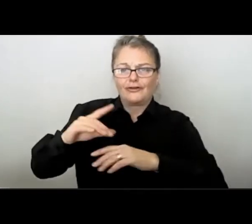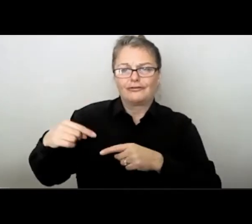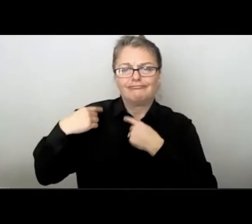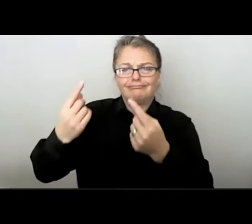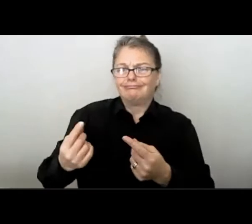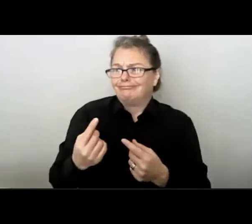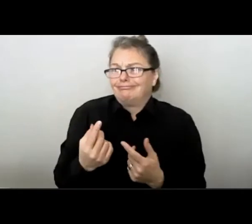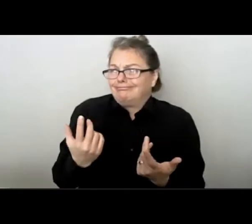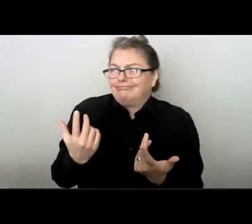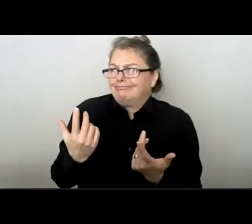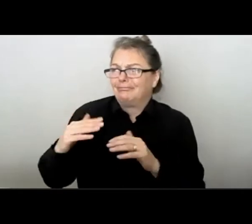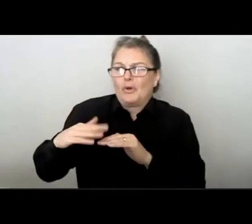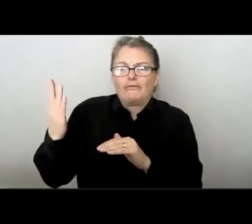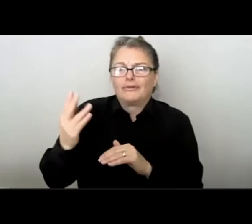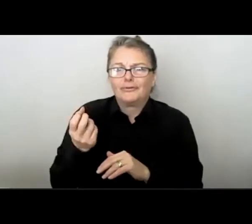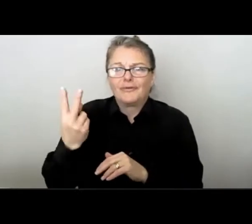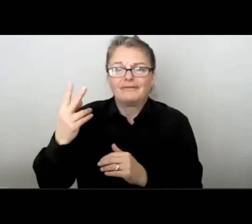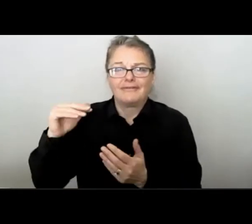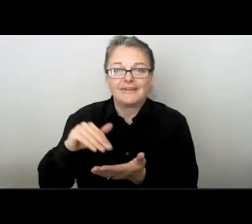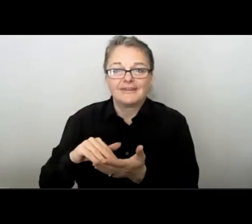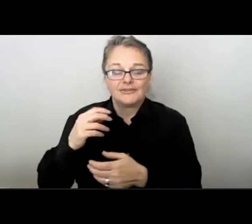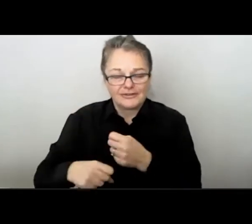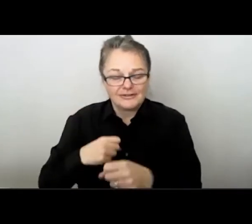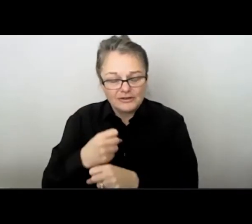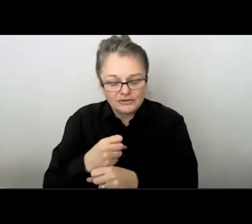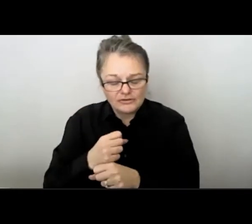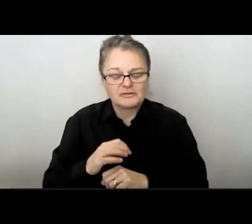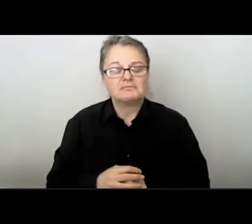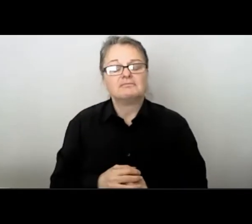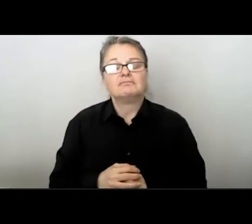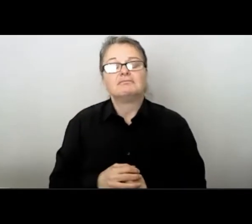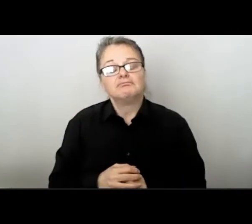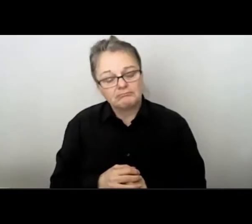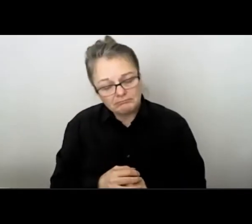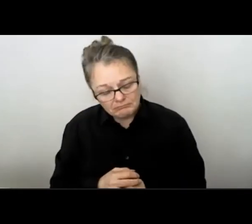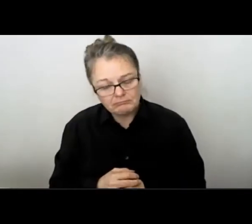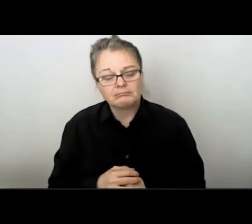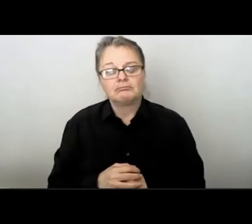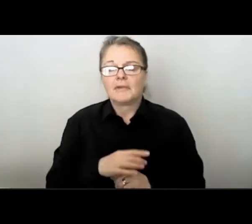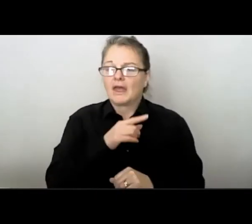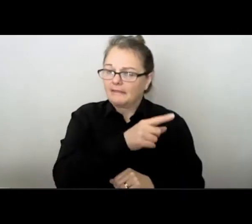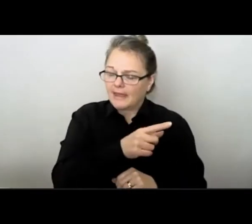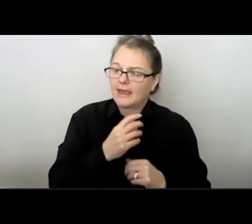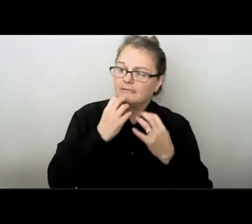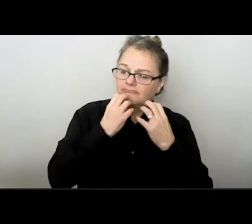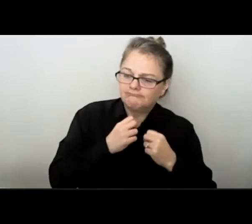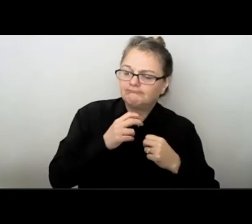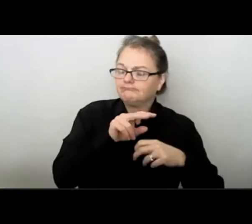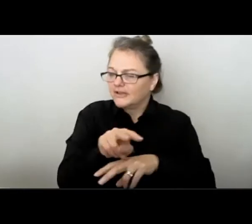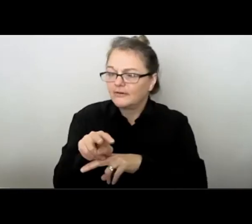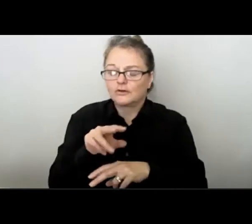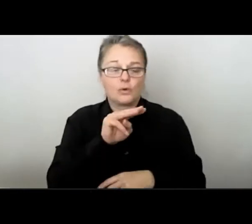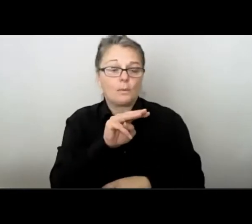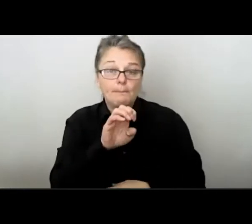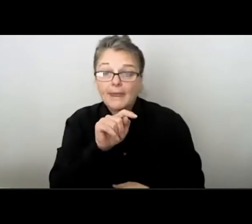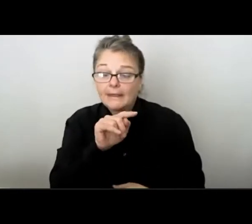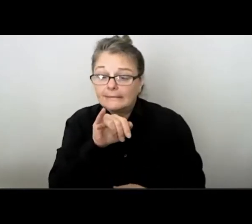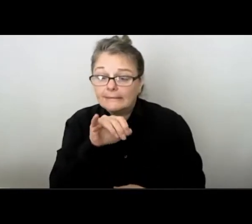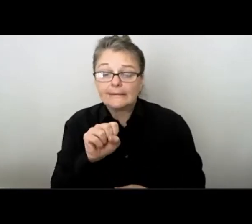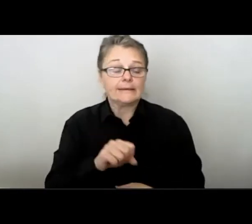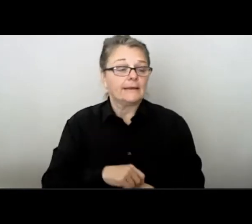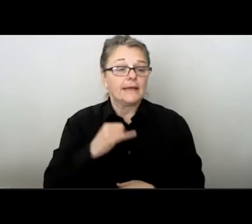AND WE HONOUR THE CONTRIBUTIONS THAT METIS, INUIT AND OTHER INDIGENOUS PEOPLES